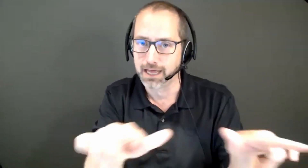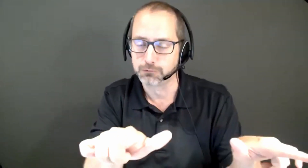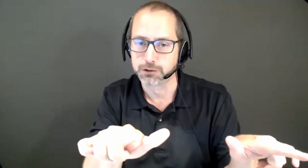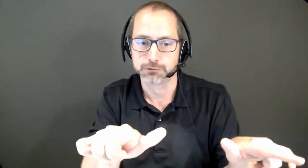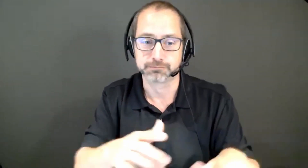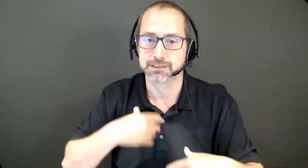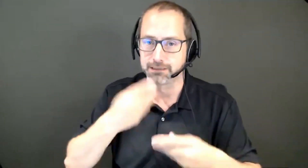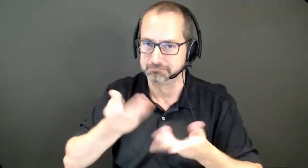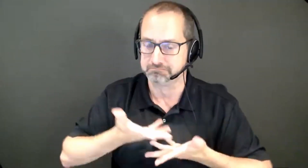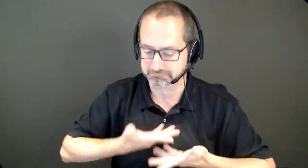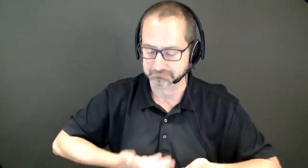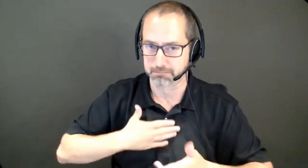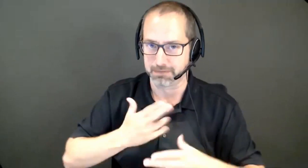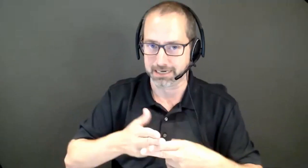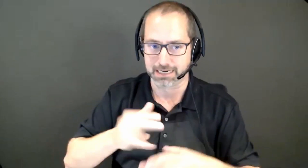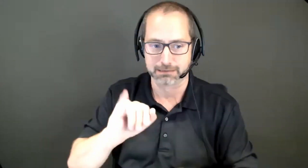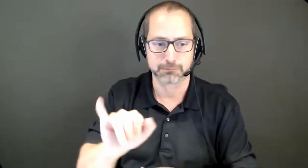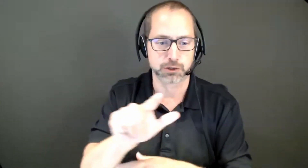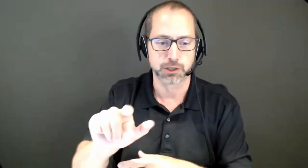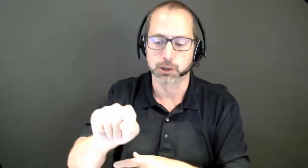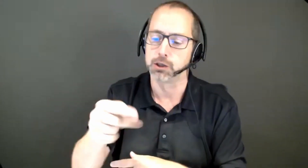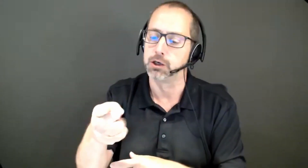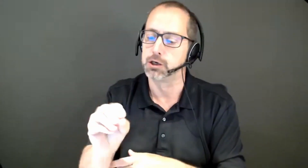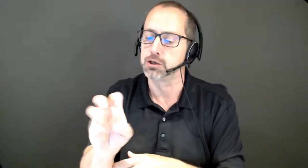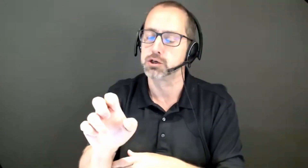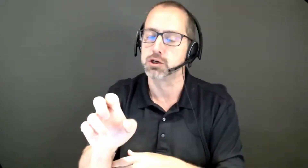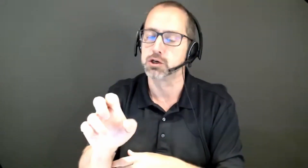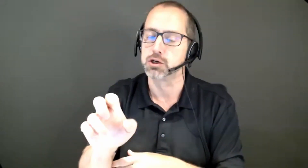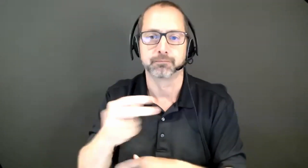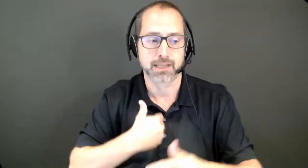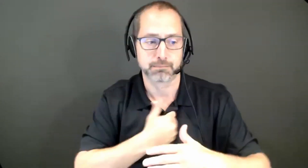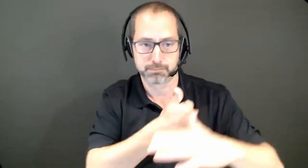name is Jill Thompson, I am a member of the Mississaugas of Scugog Island First Nation,